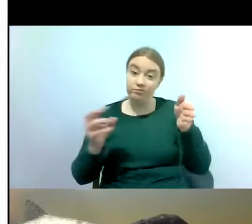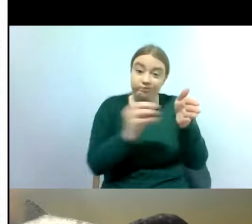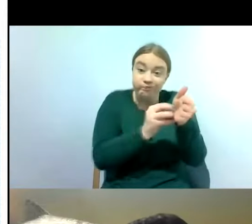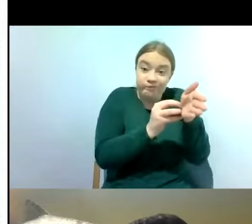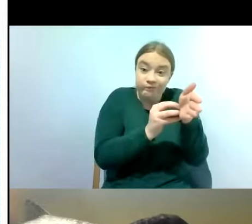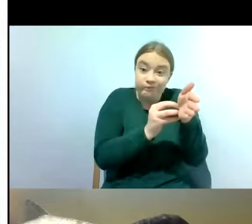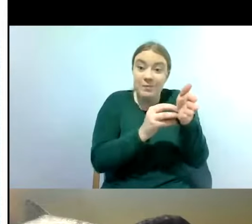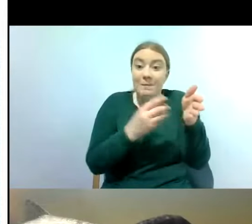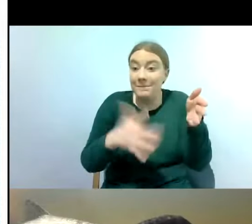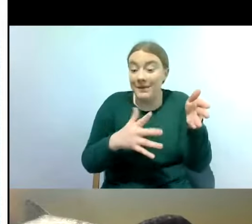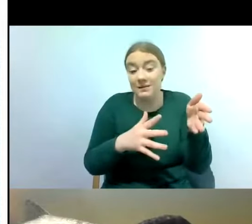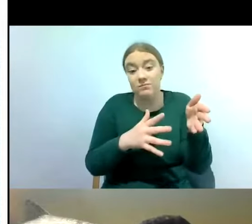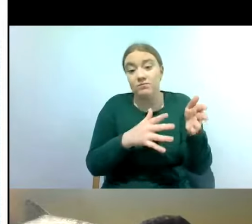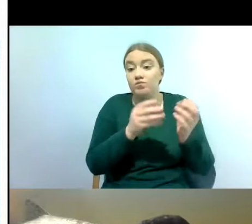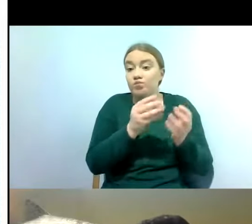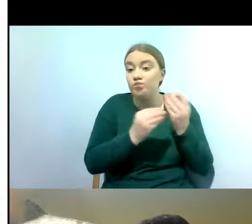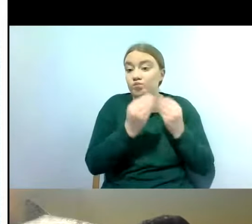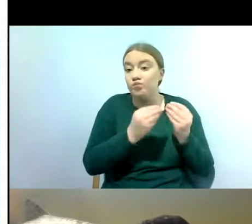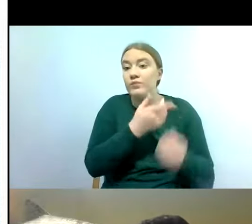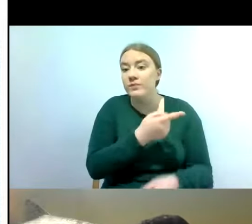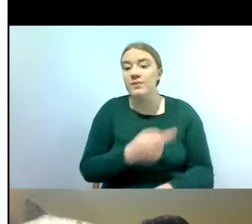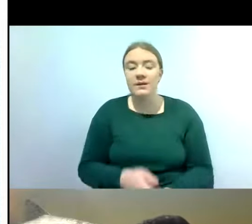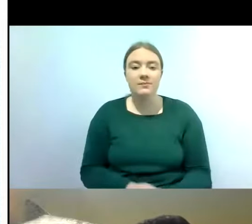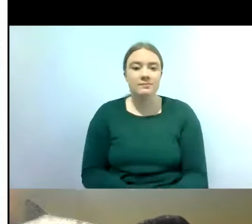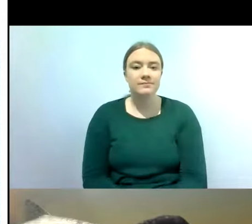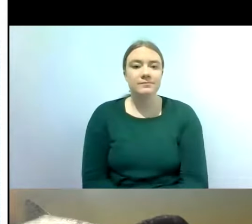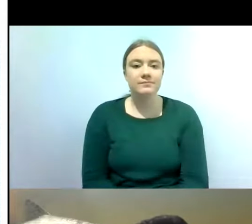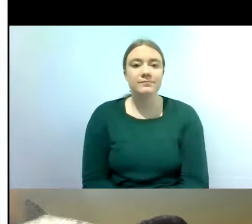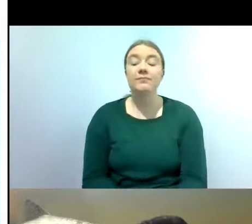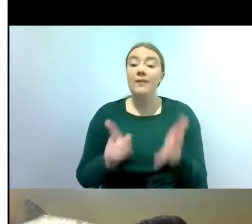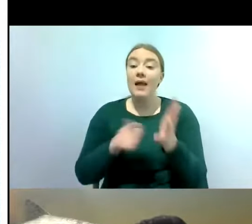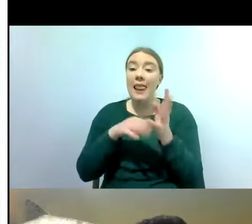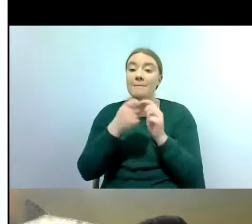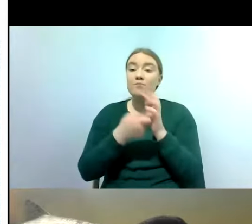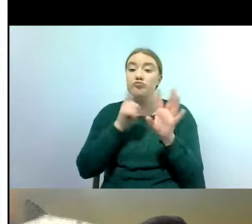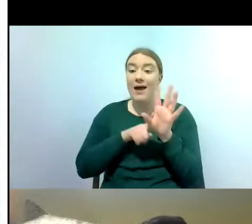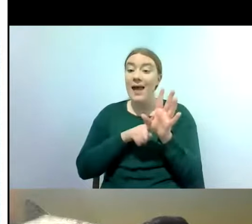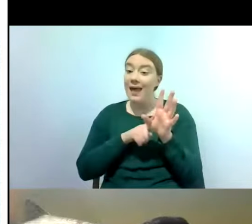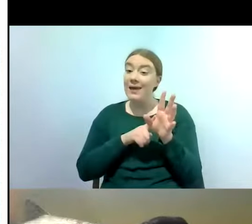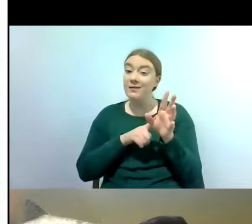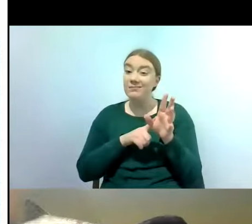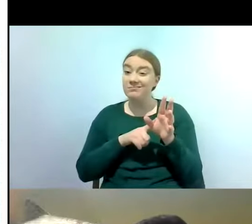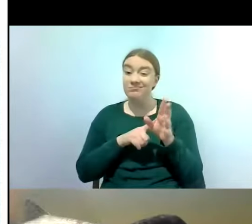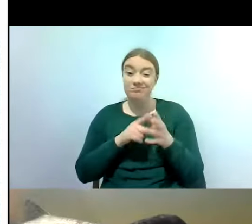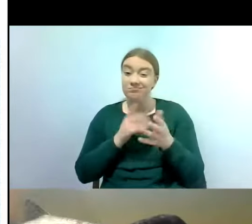um it's worth noting that um a sea lamprey probably wouldn't do too much harm to a